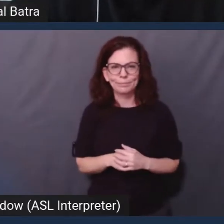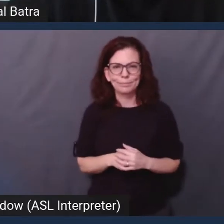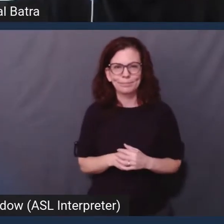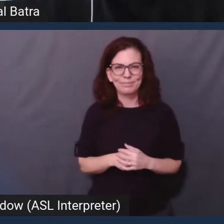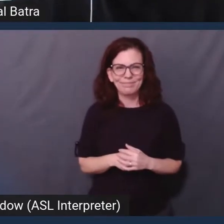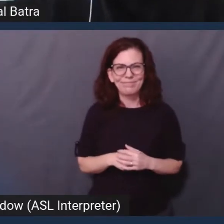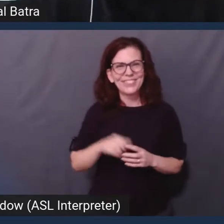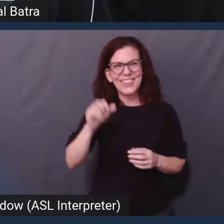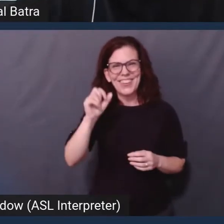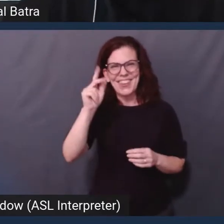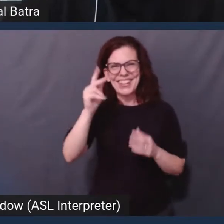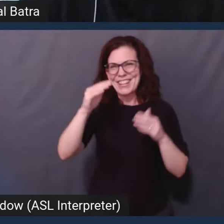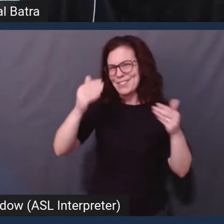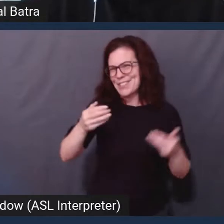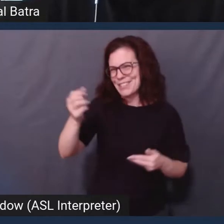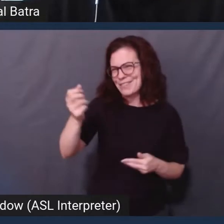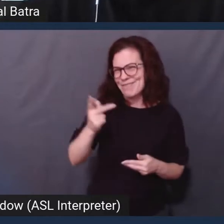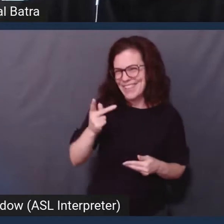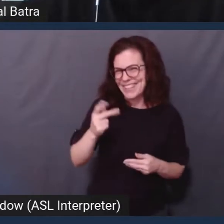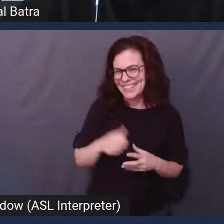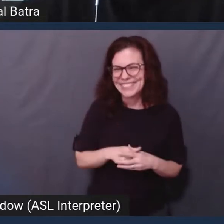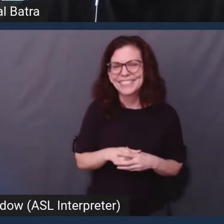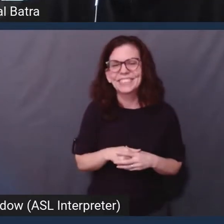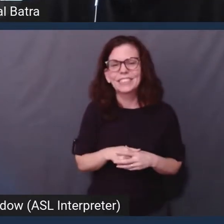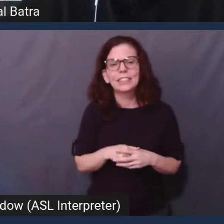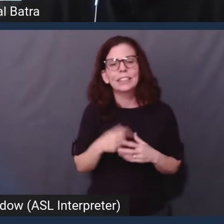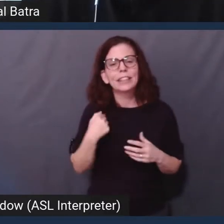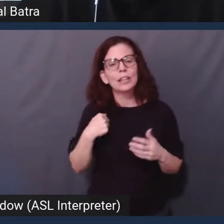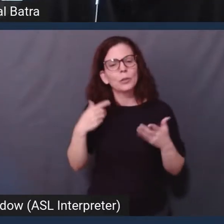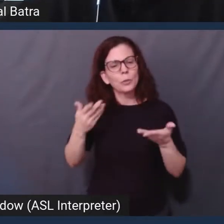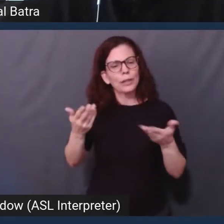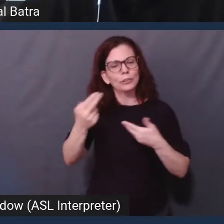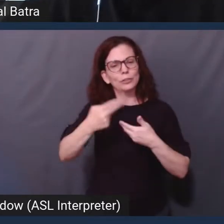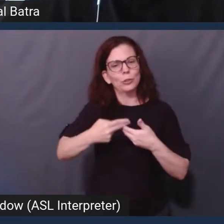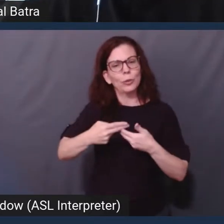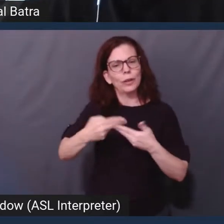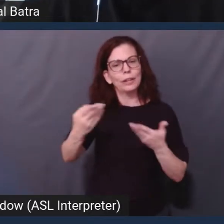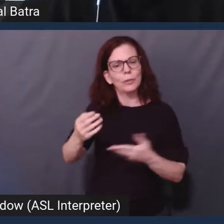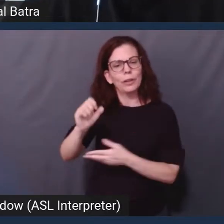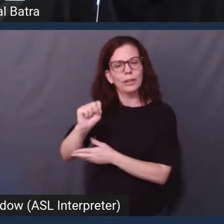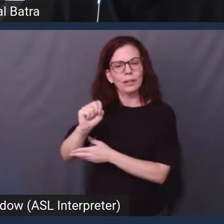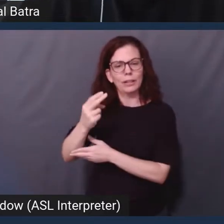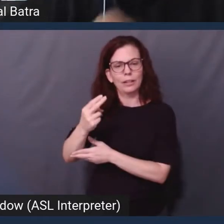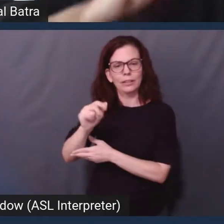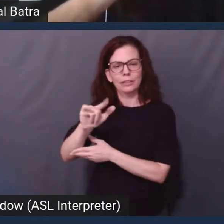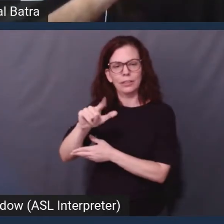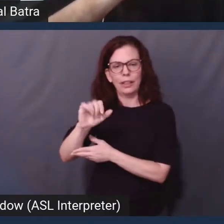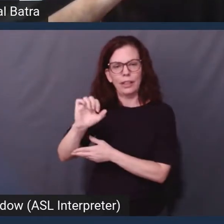All right. Welcome back, everyone. We are joined by Shailesh. Can you introduce yourself?